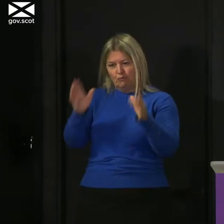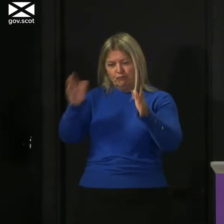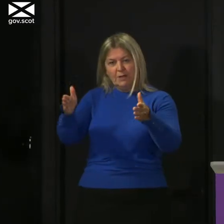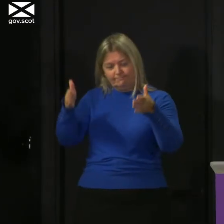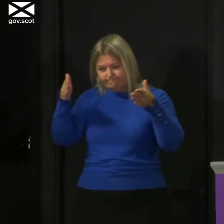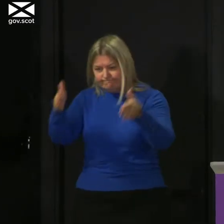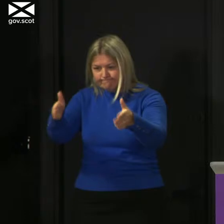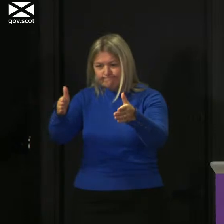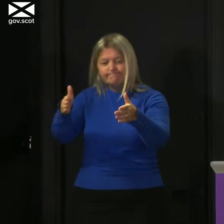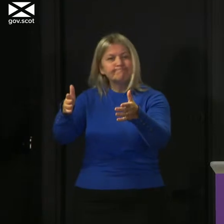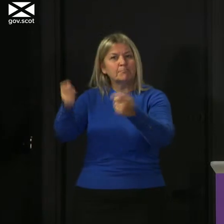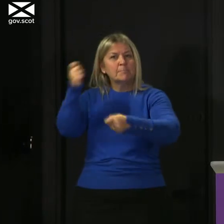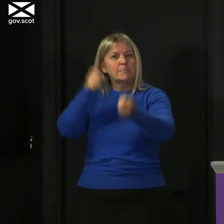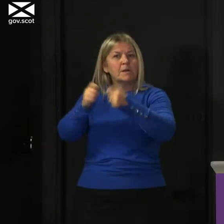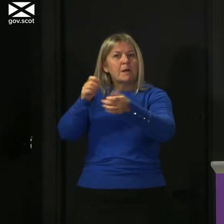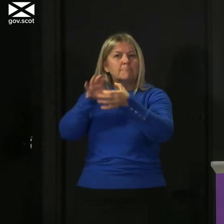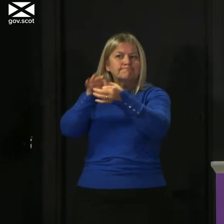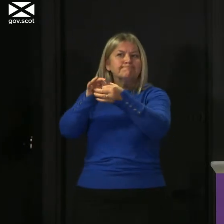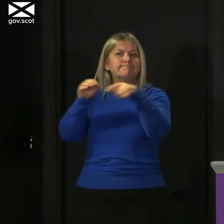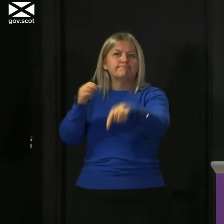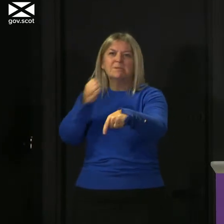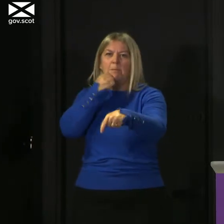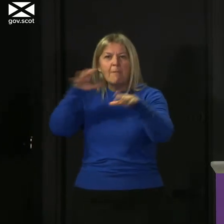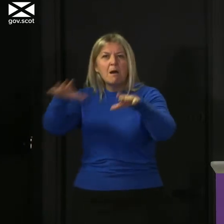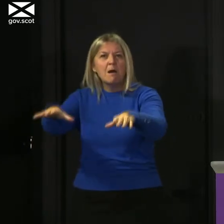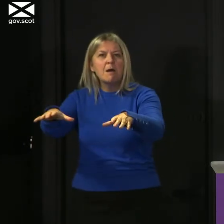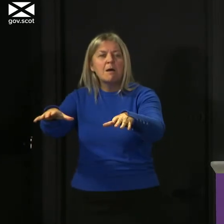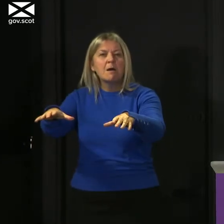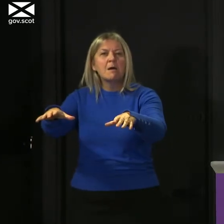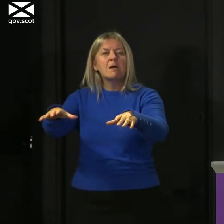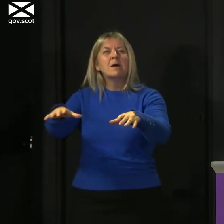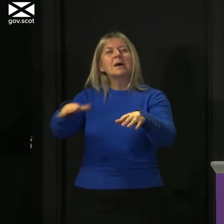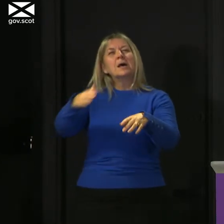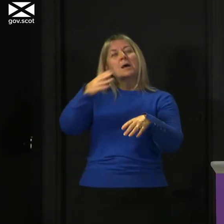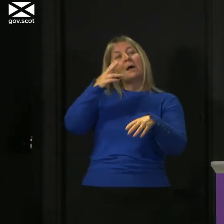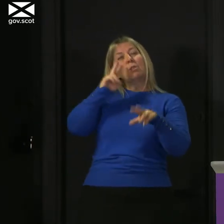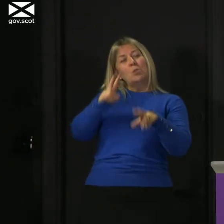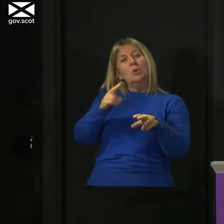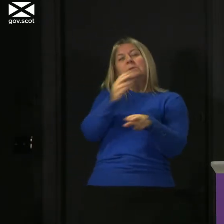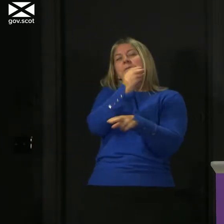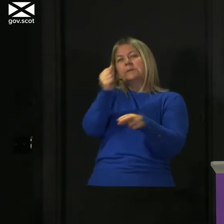too relative, because if I look at some health boards today that relatively speaking have a lower